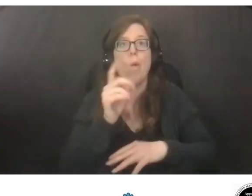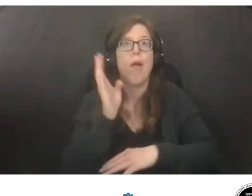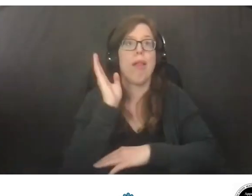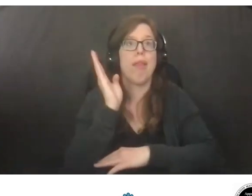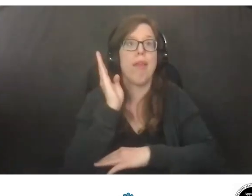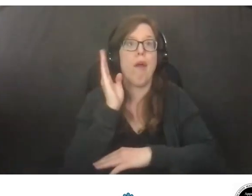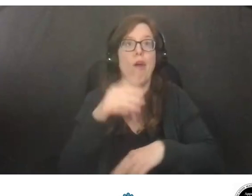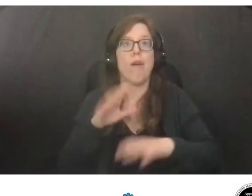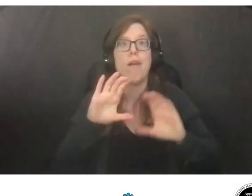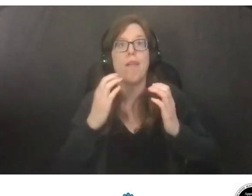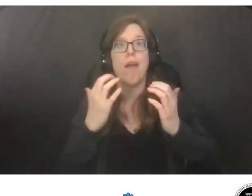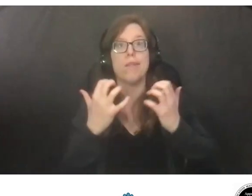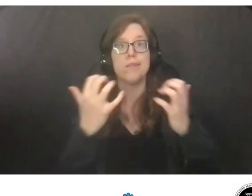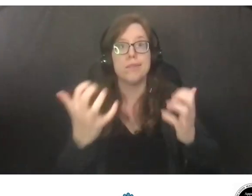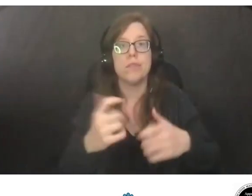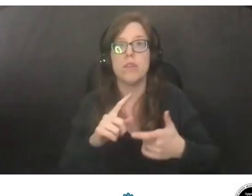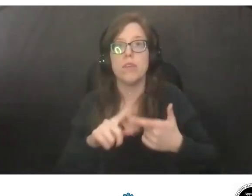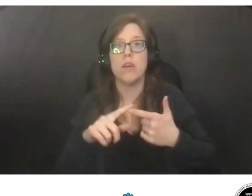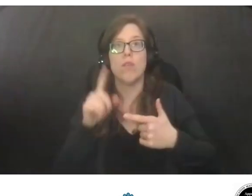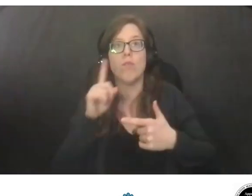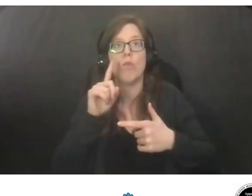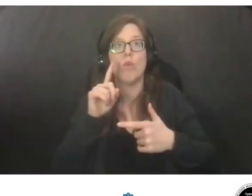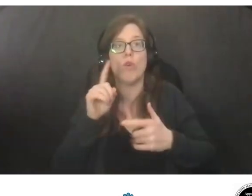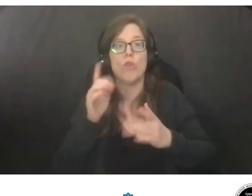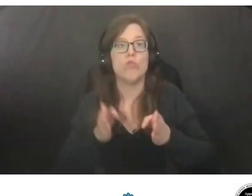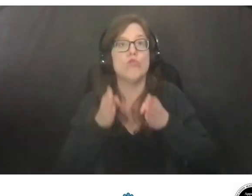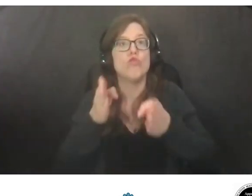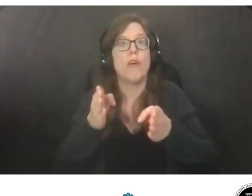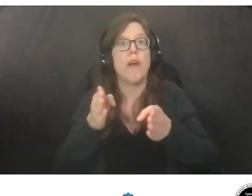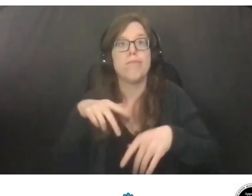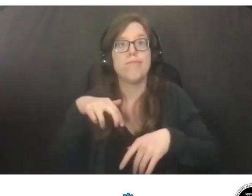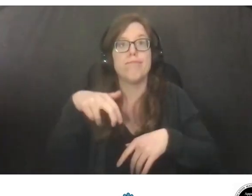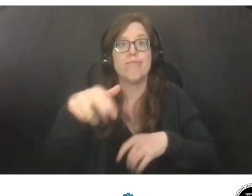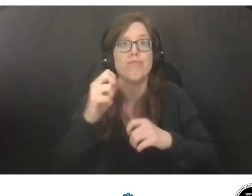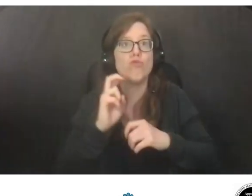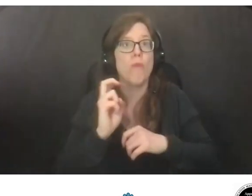in a classroom, or that you're using for street travel or street talking travel.